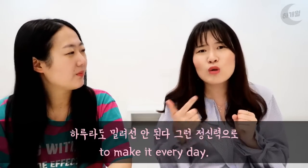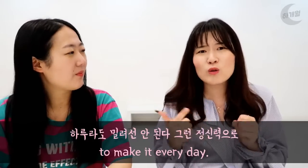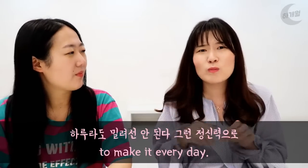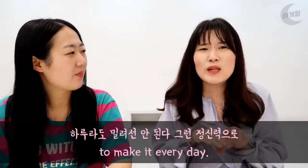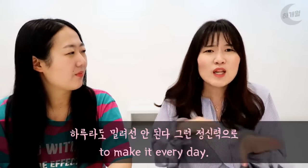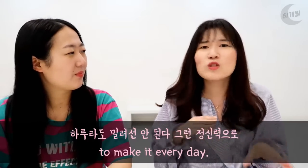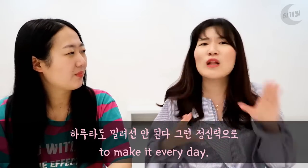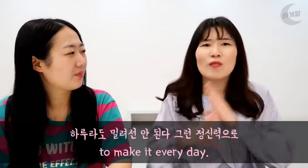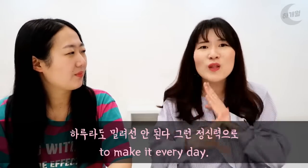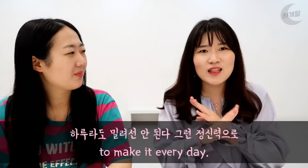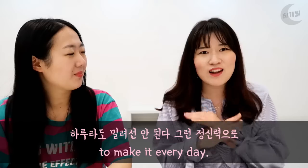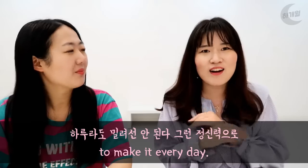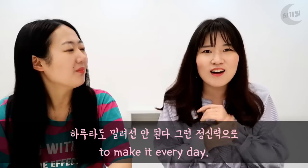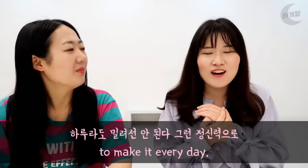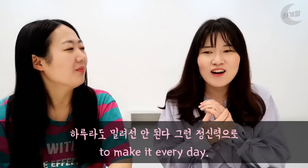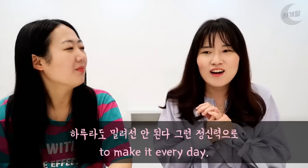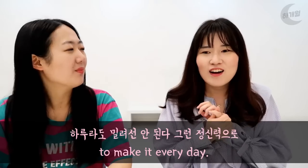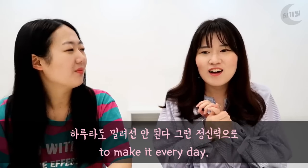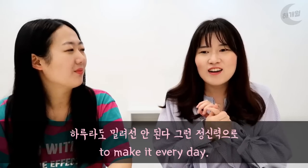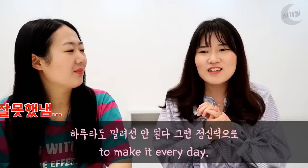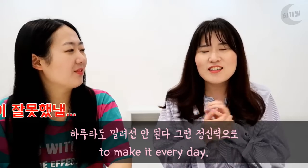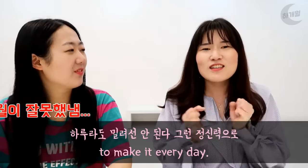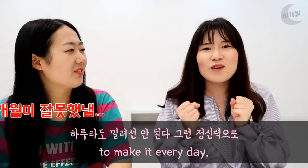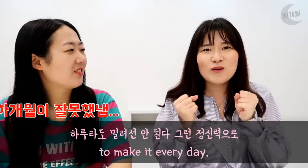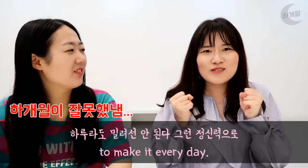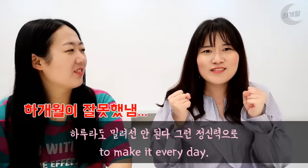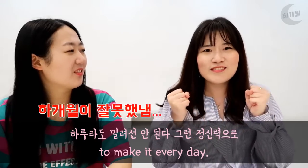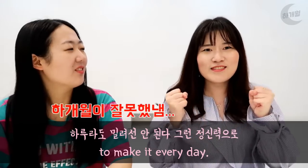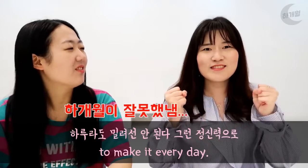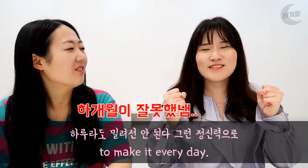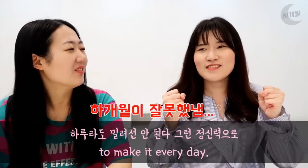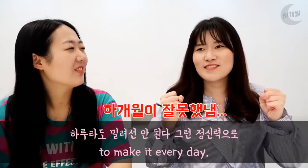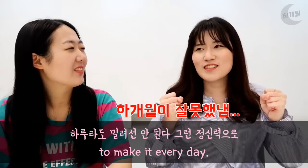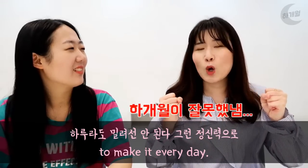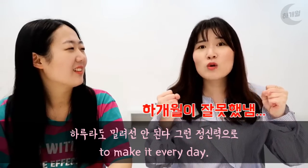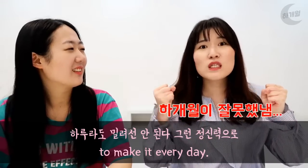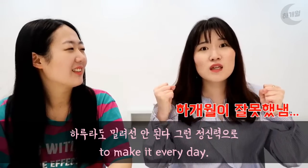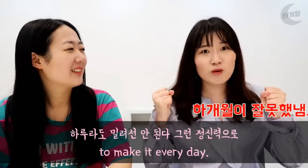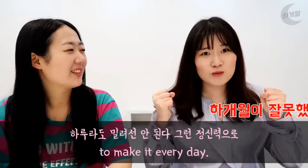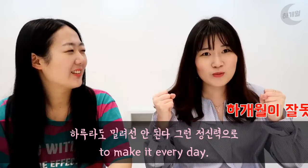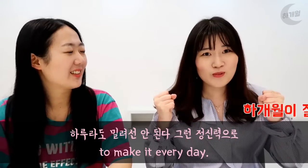to make it every day.